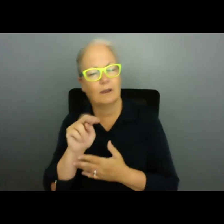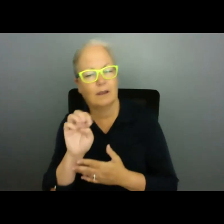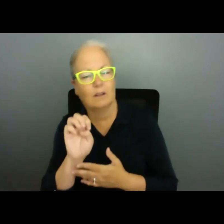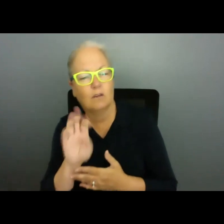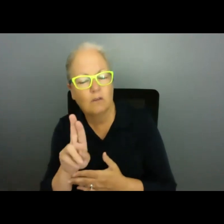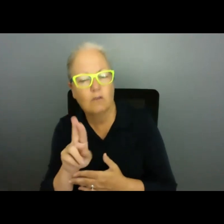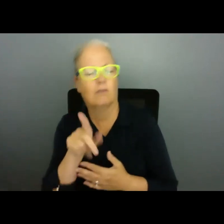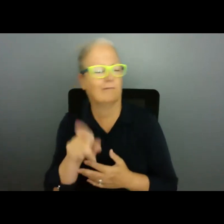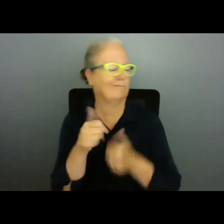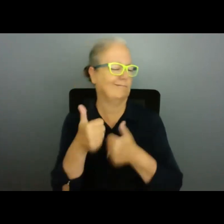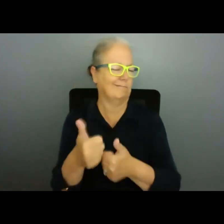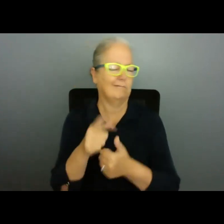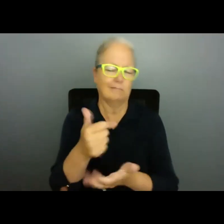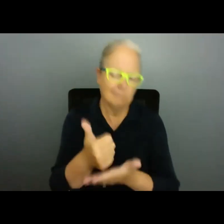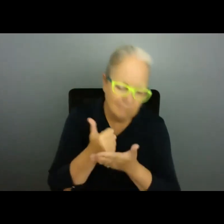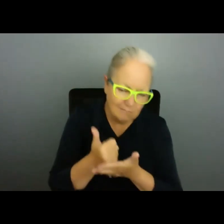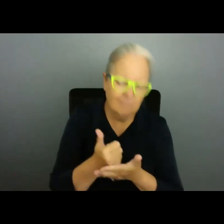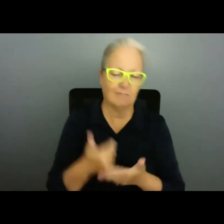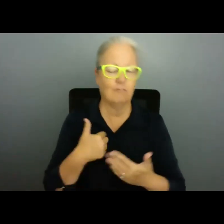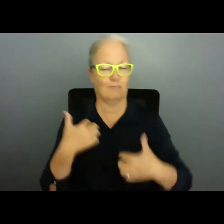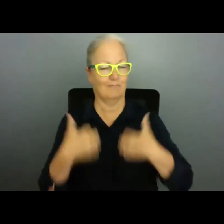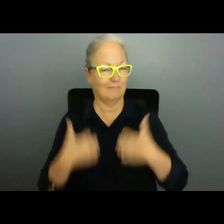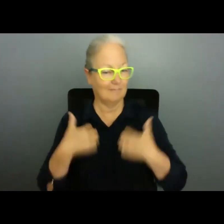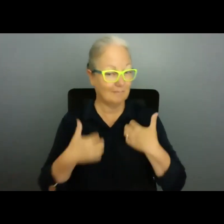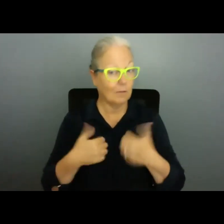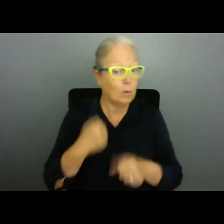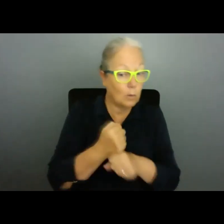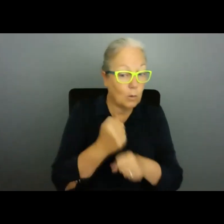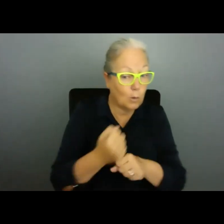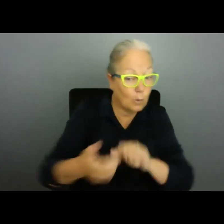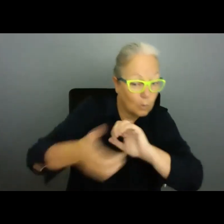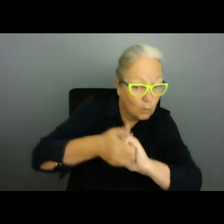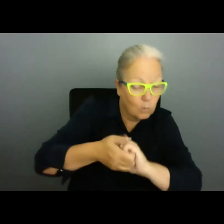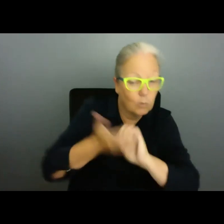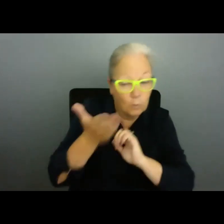and we look forward again uh to continue to work with you and others uh to see how we can imply